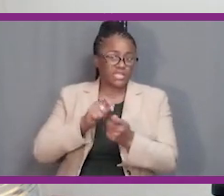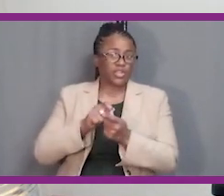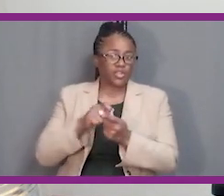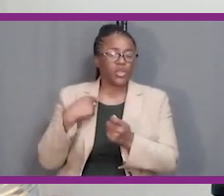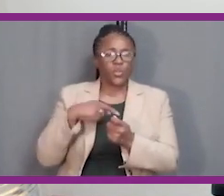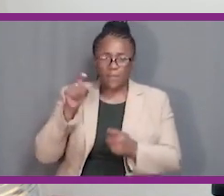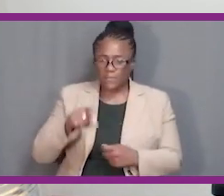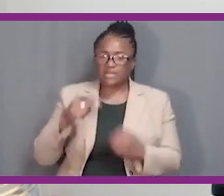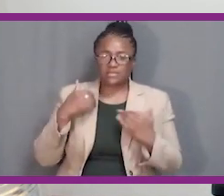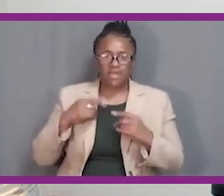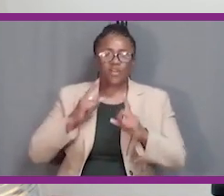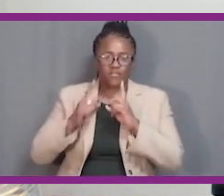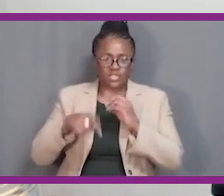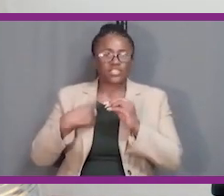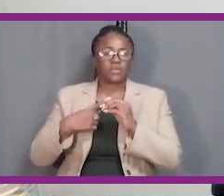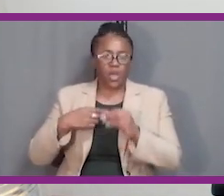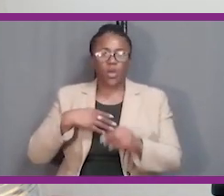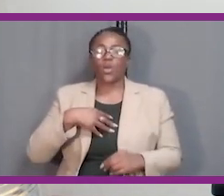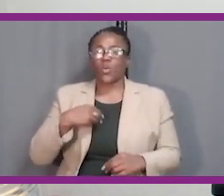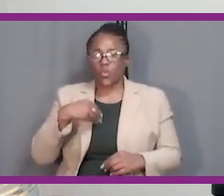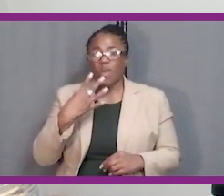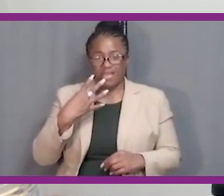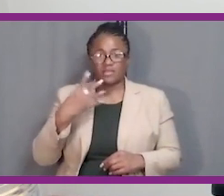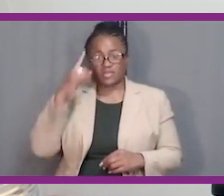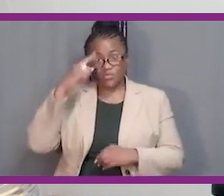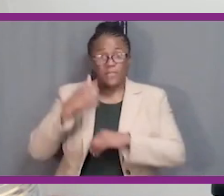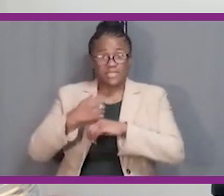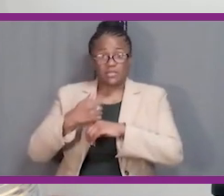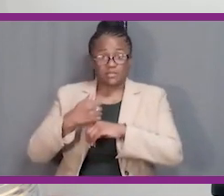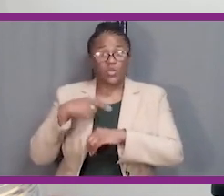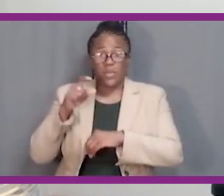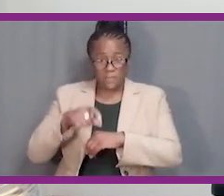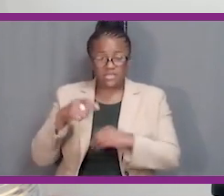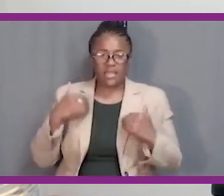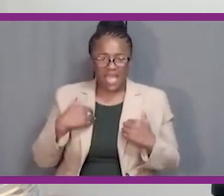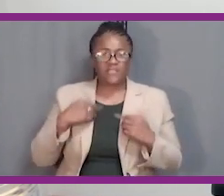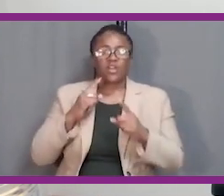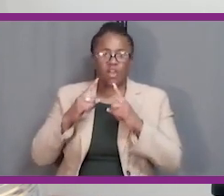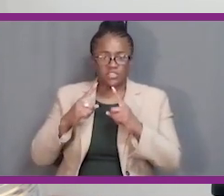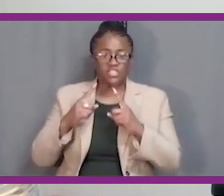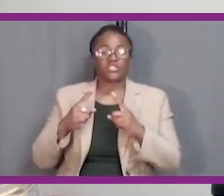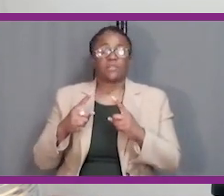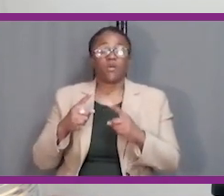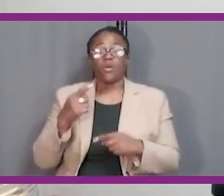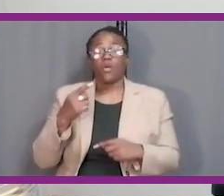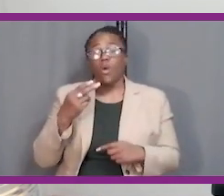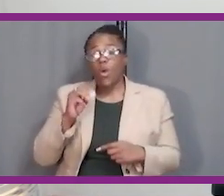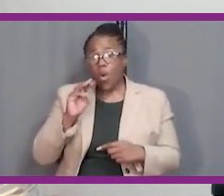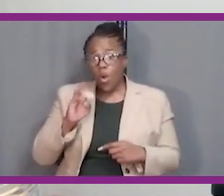homophobia, and heterosexism, and how it shows up inside of disabled communities and how we are